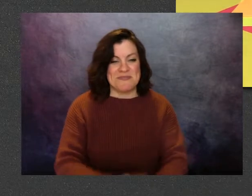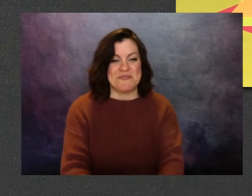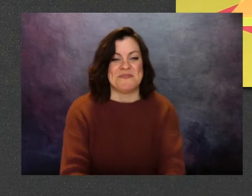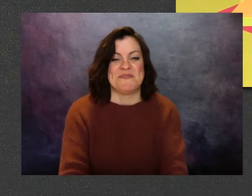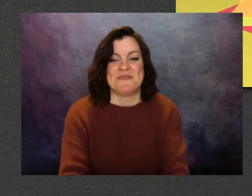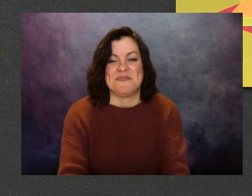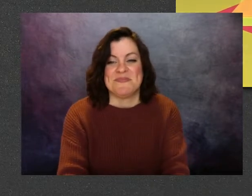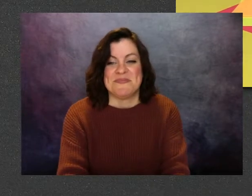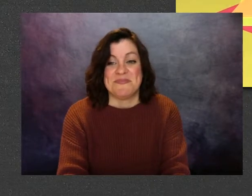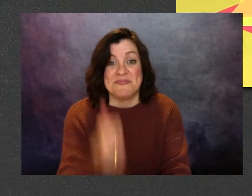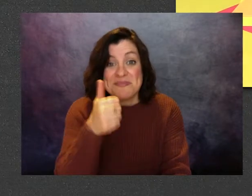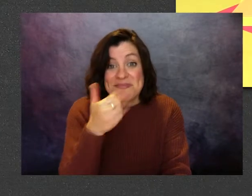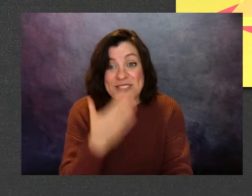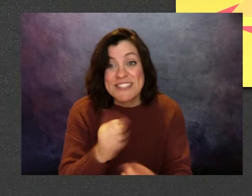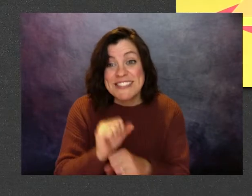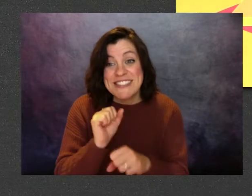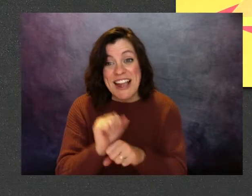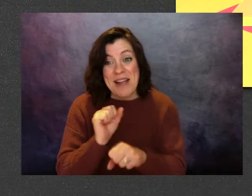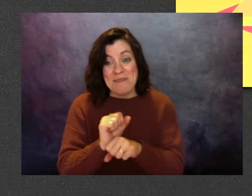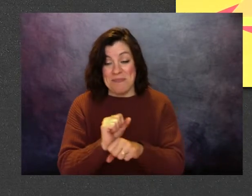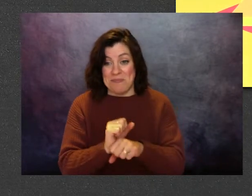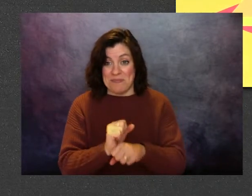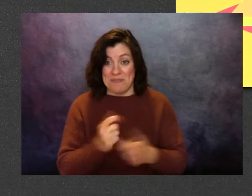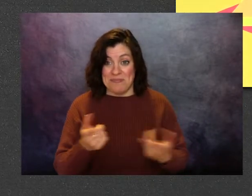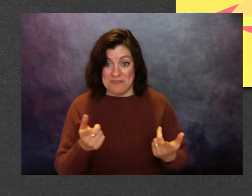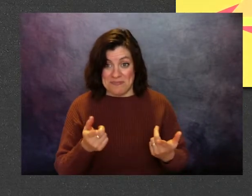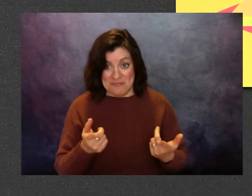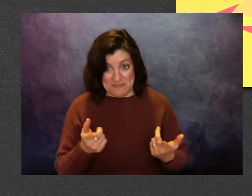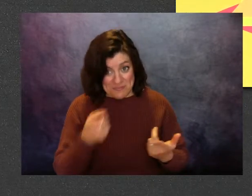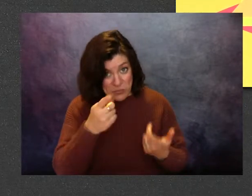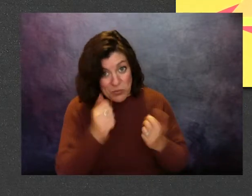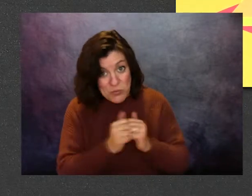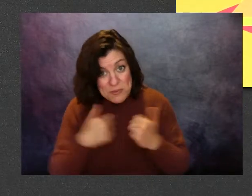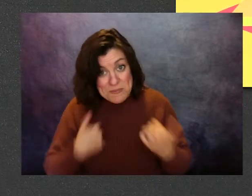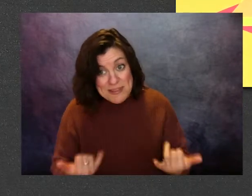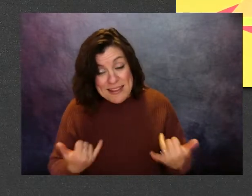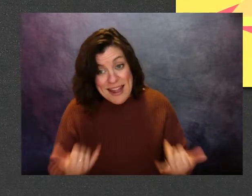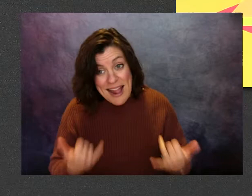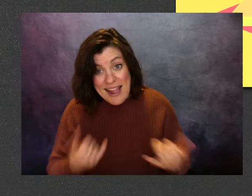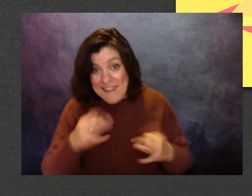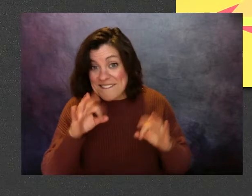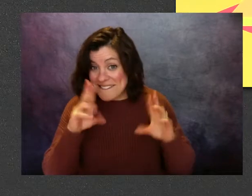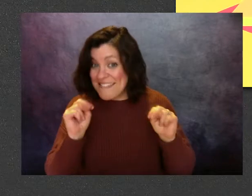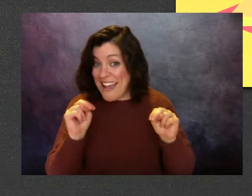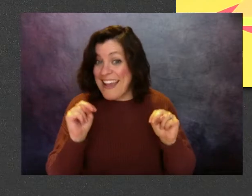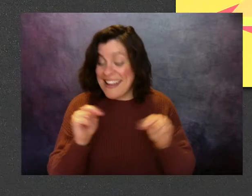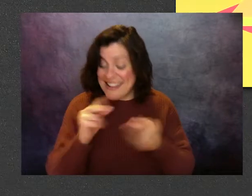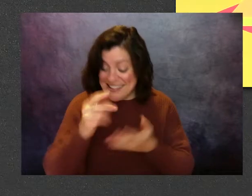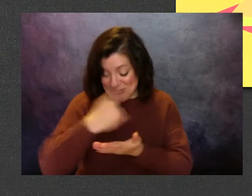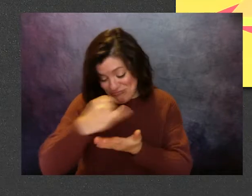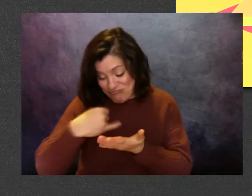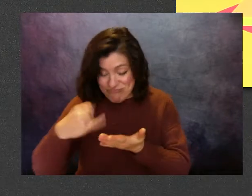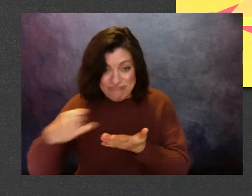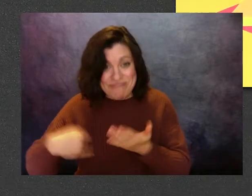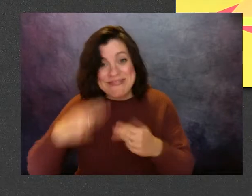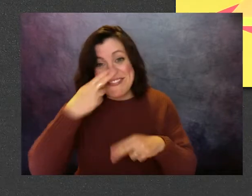Check it out. How's yours looking. Are you doing it with me right now? It'll be so fun. I hope you got a chance to do it.